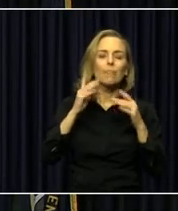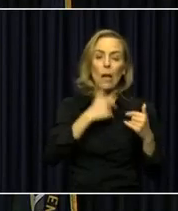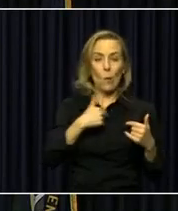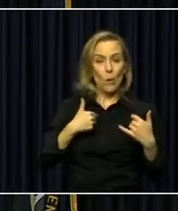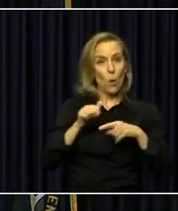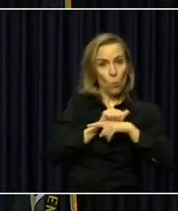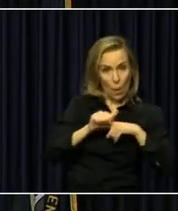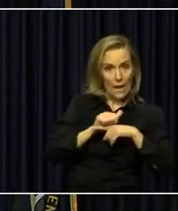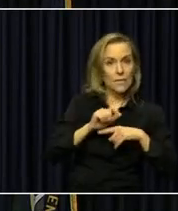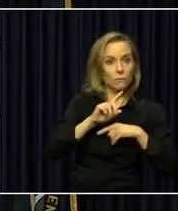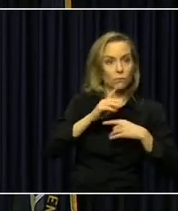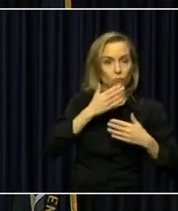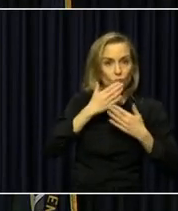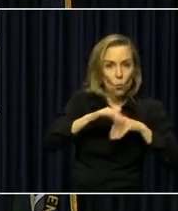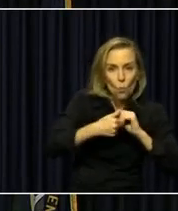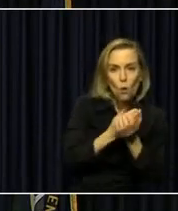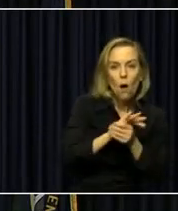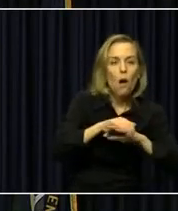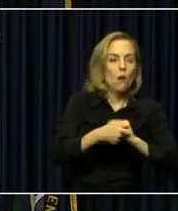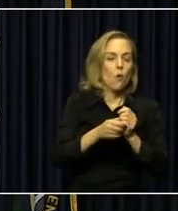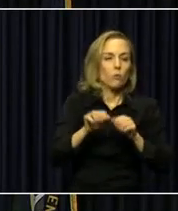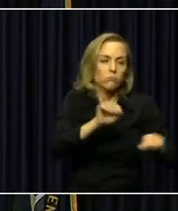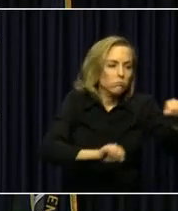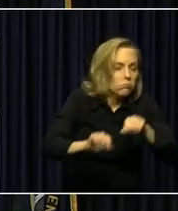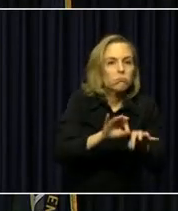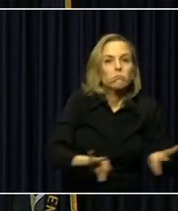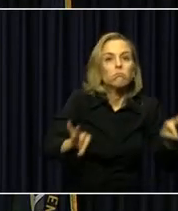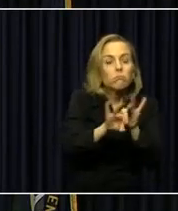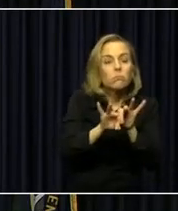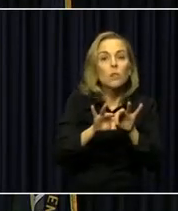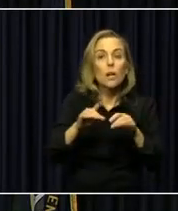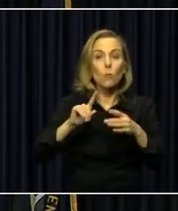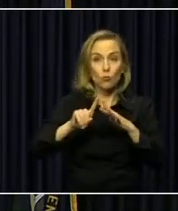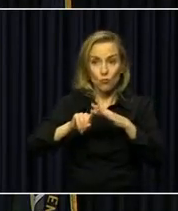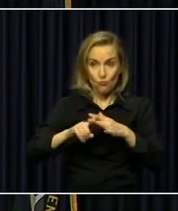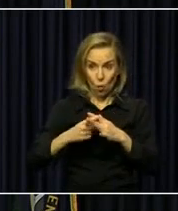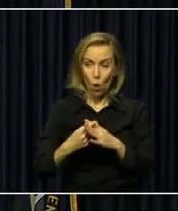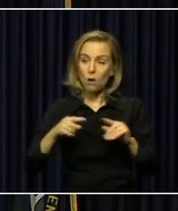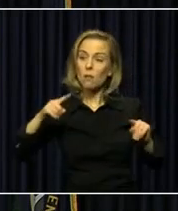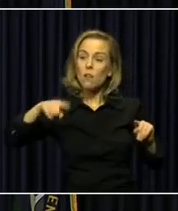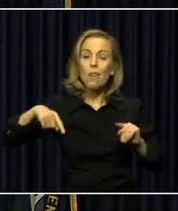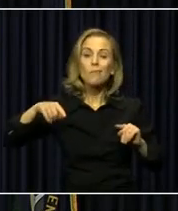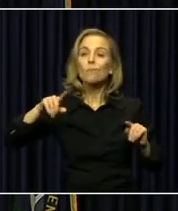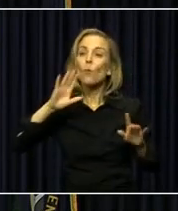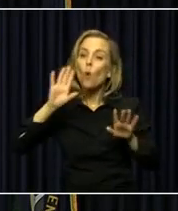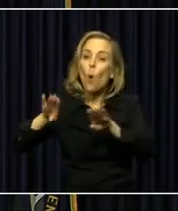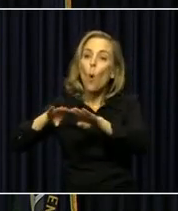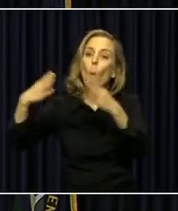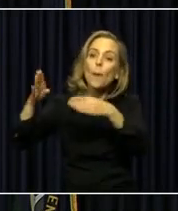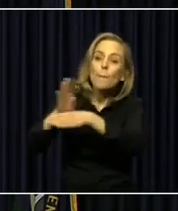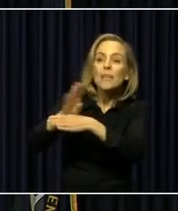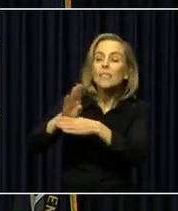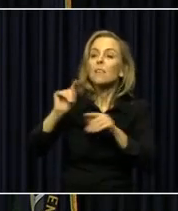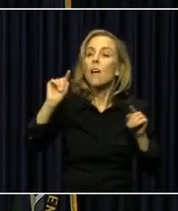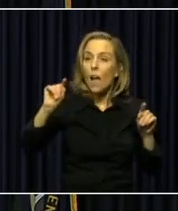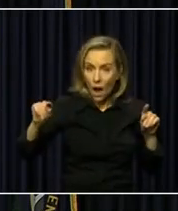AND HEALTHY AT HOME. ALL RIGHT.